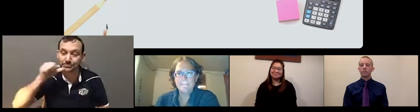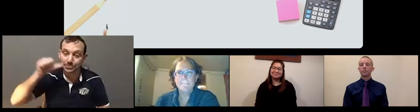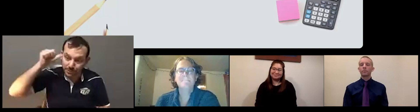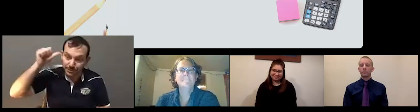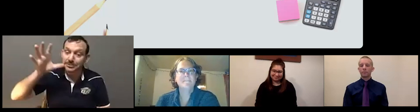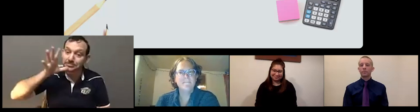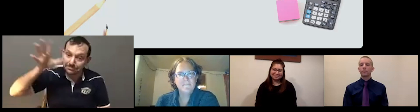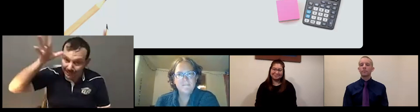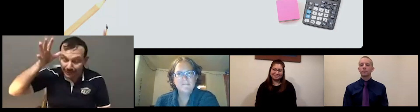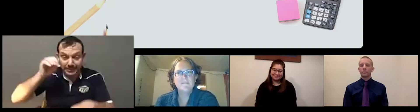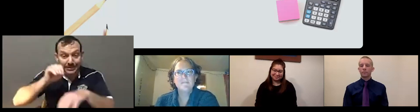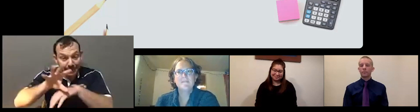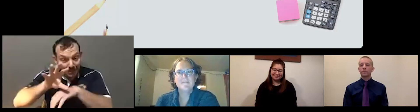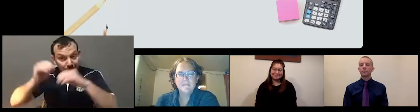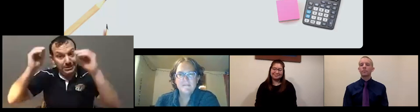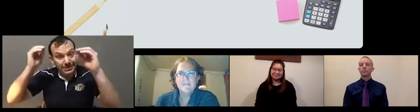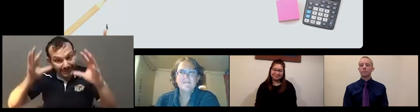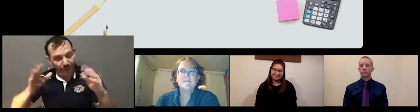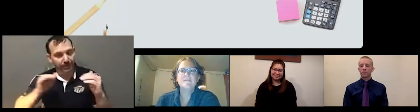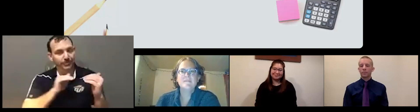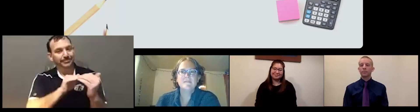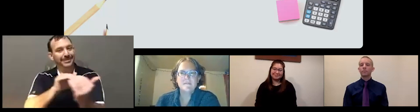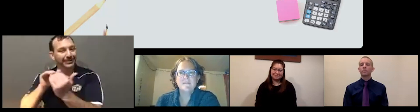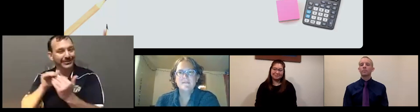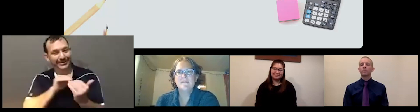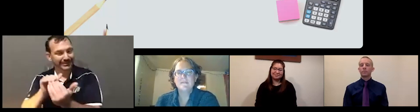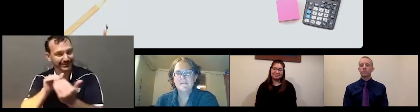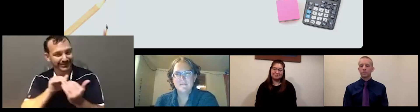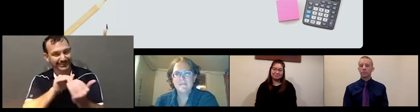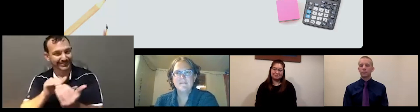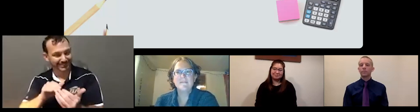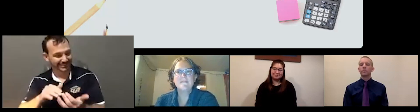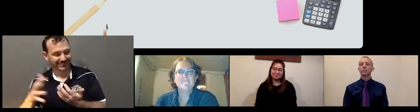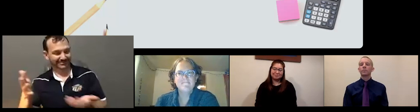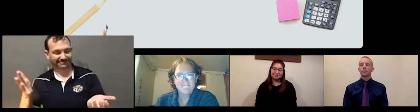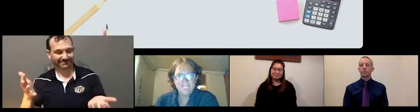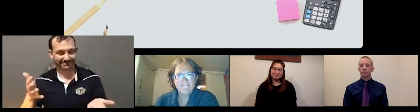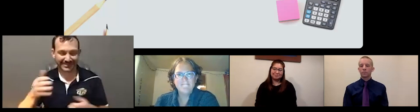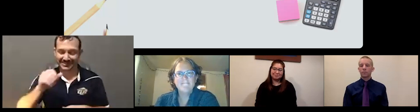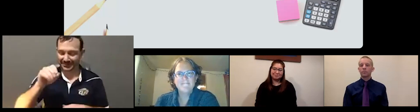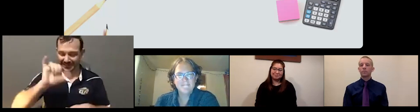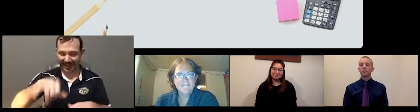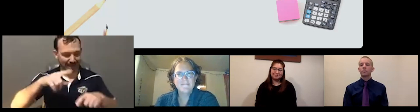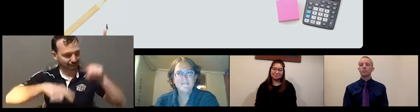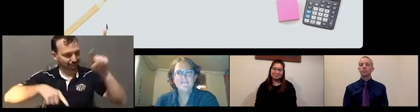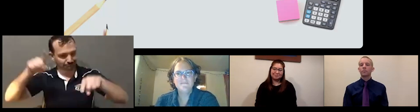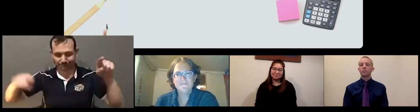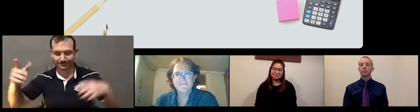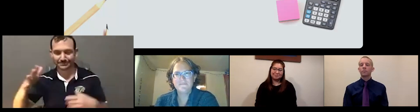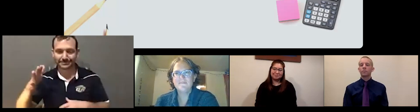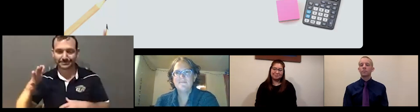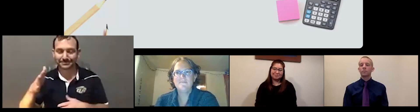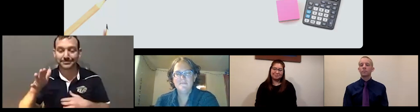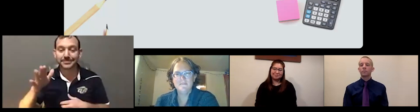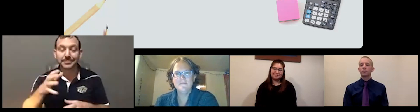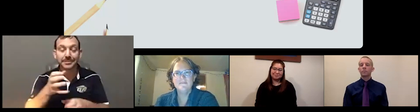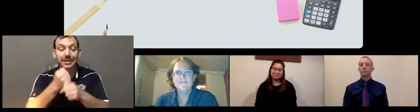Adults, parents, counselors, teachers, and peers are great examples of role models.